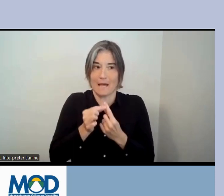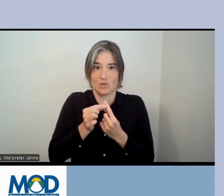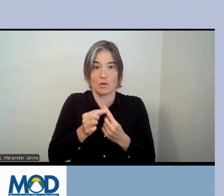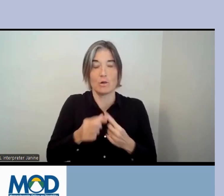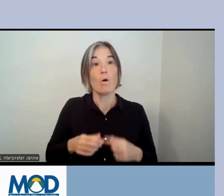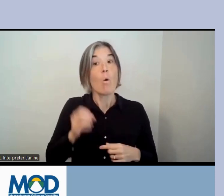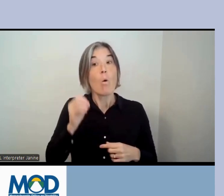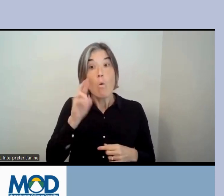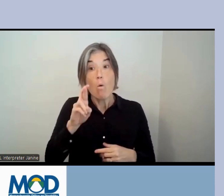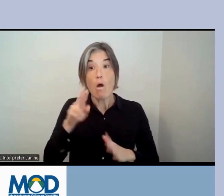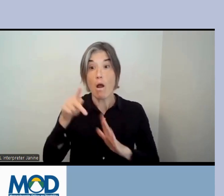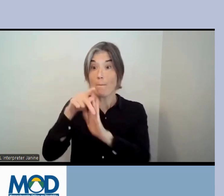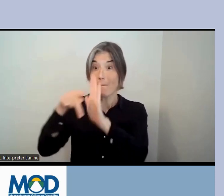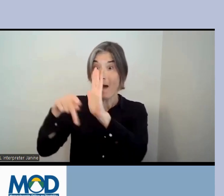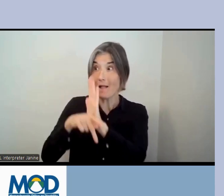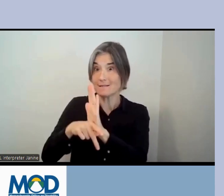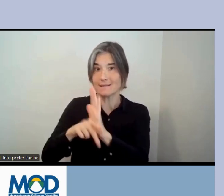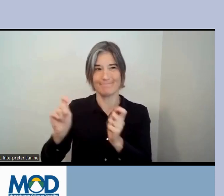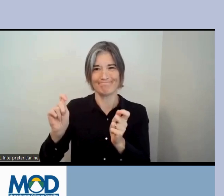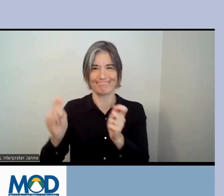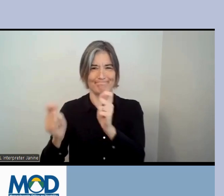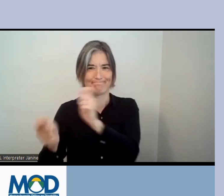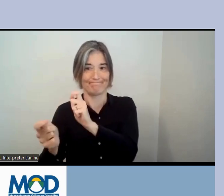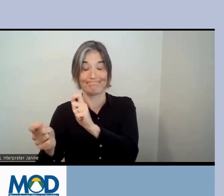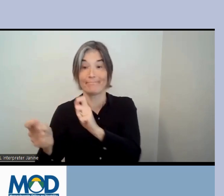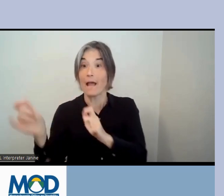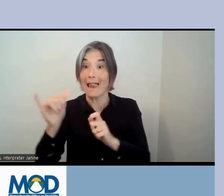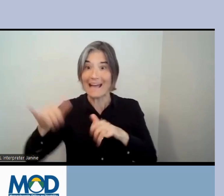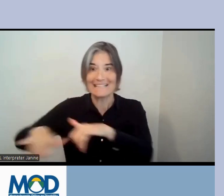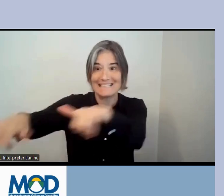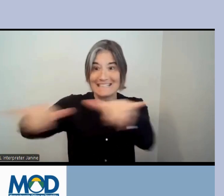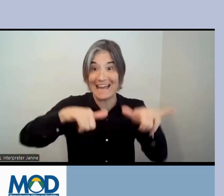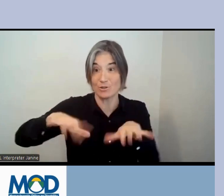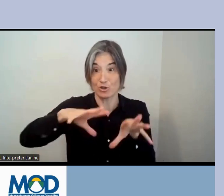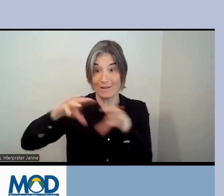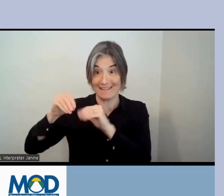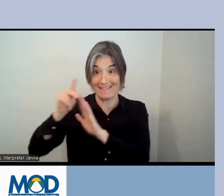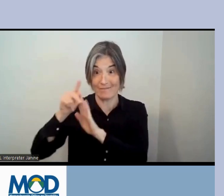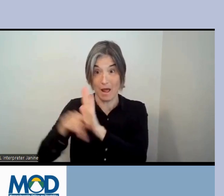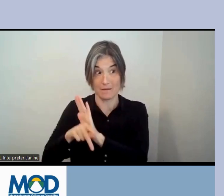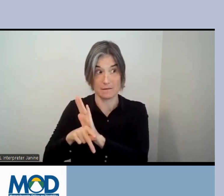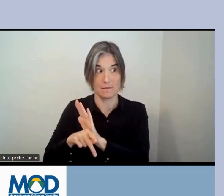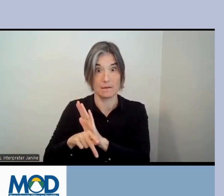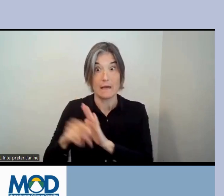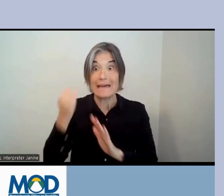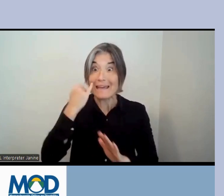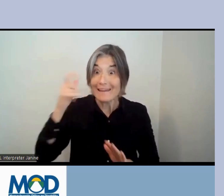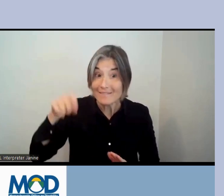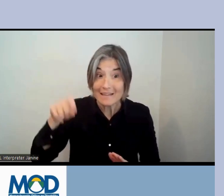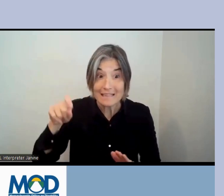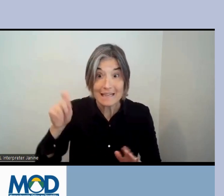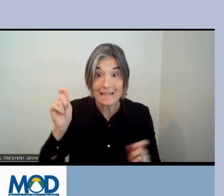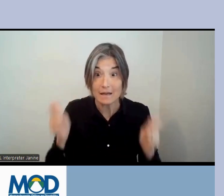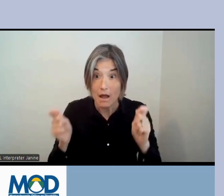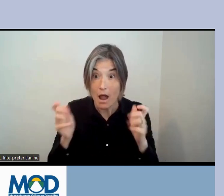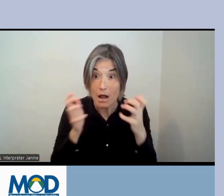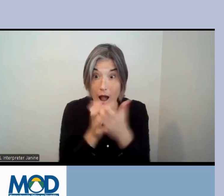It is important to ask for a reasonable accommodation early on if you need it. If you cannot do the essential functions of your job